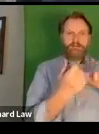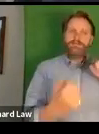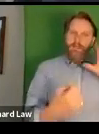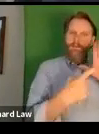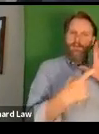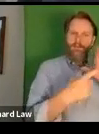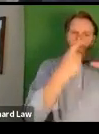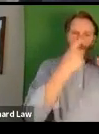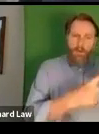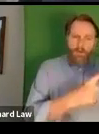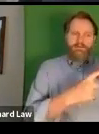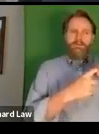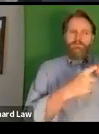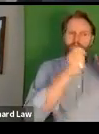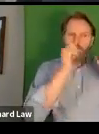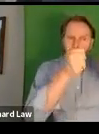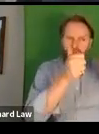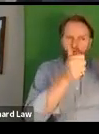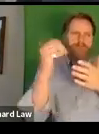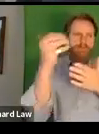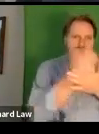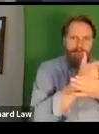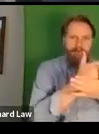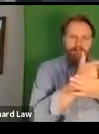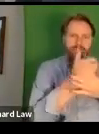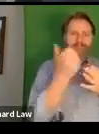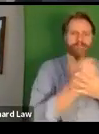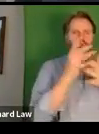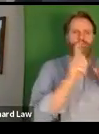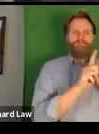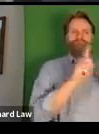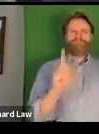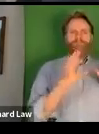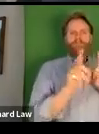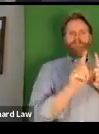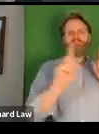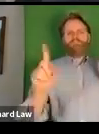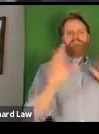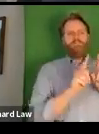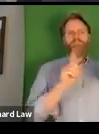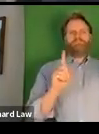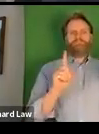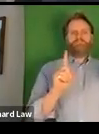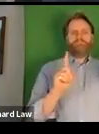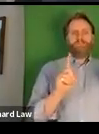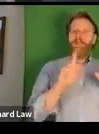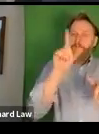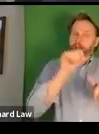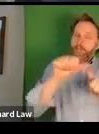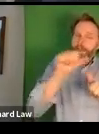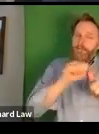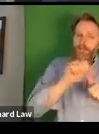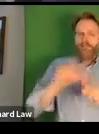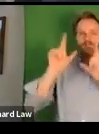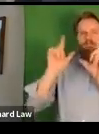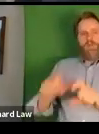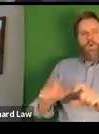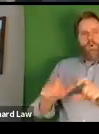distancing measures are going to be probably the most important thing that we're working on in the Home Office. Okay thanks so much James